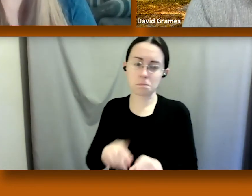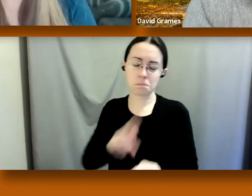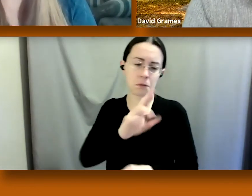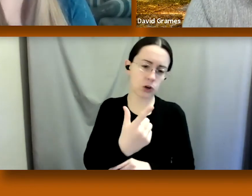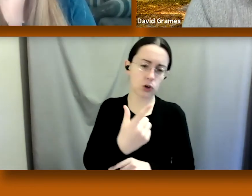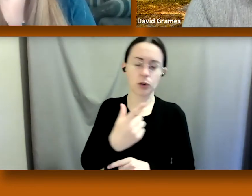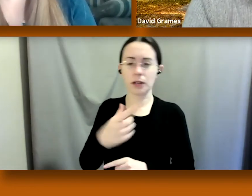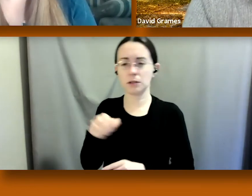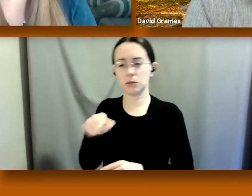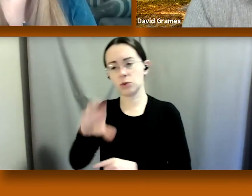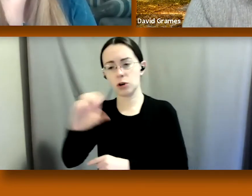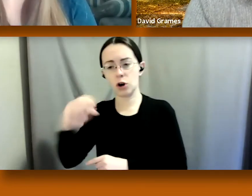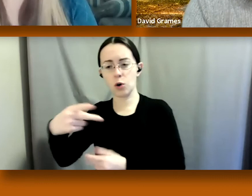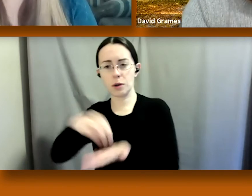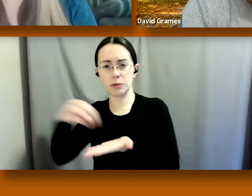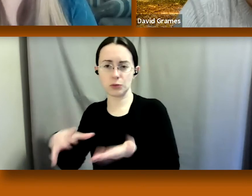or a co-op.